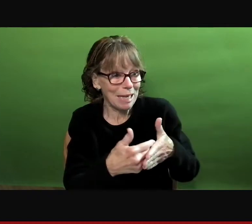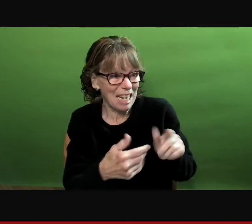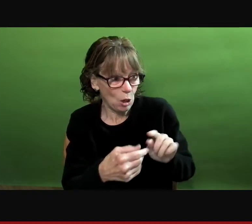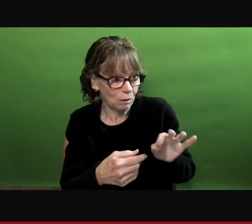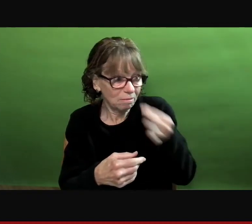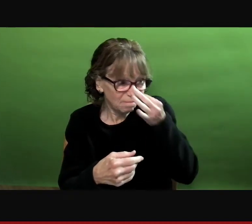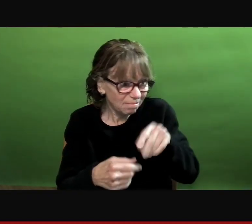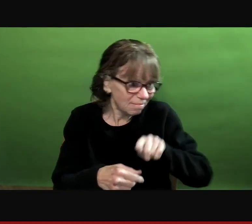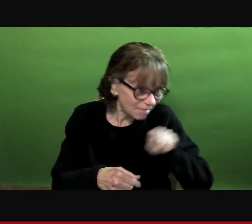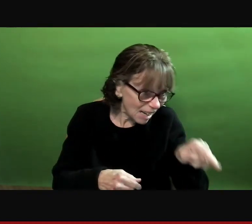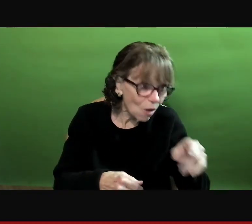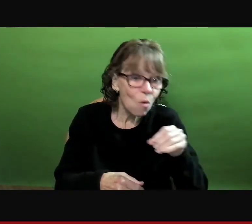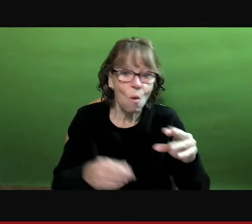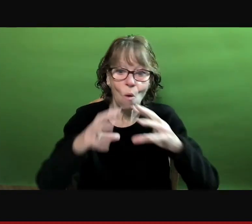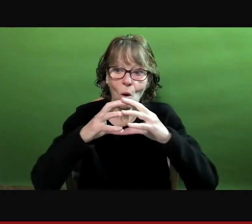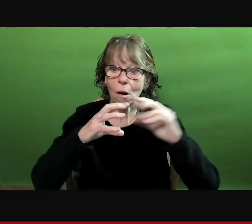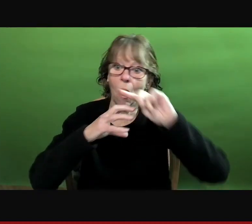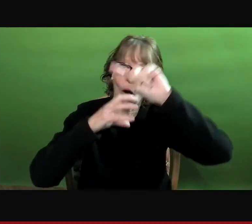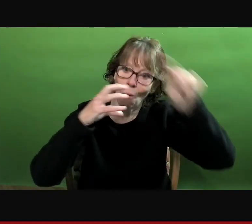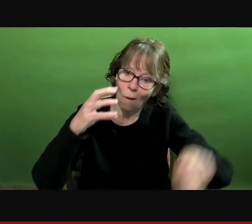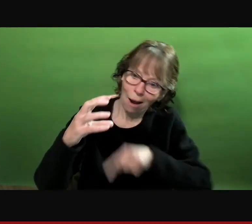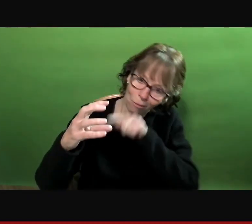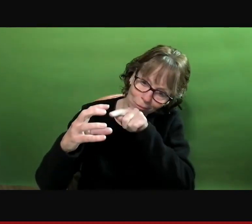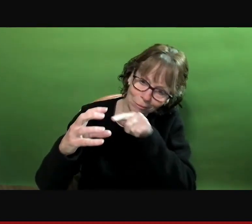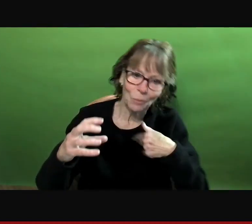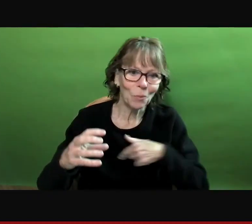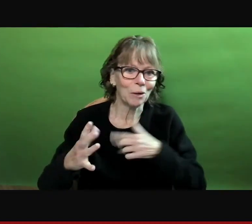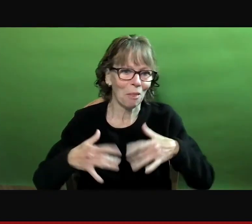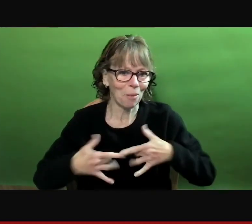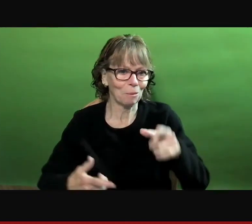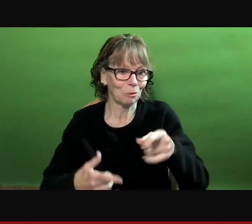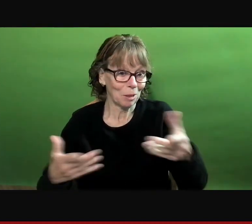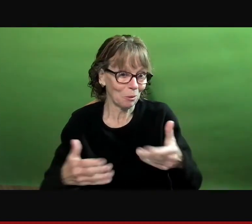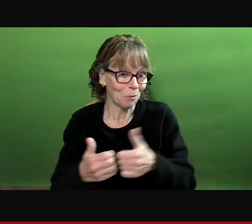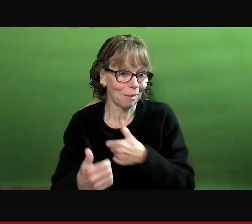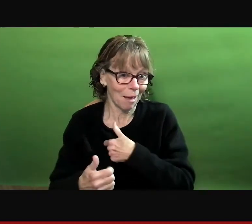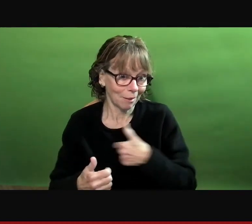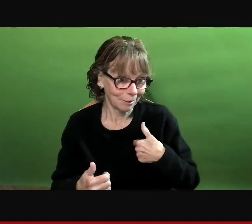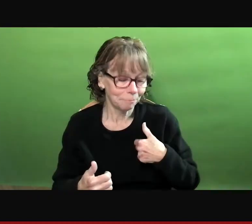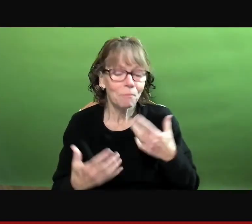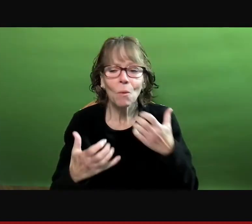we are thrilled to have you with us. I want to express my heartfelt thanks to our organizers,